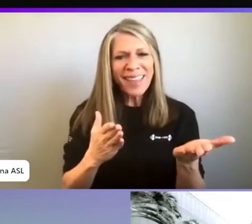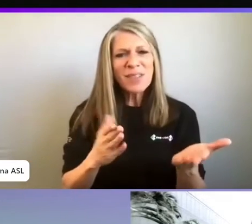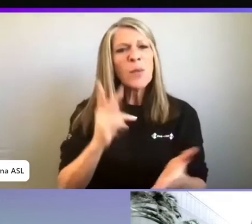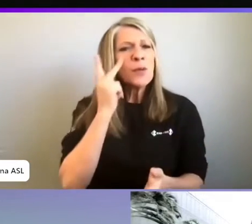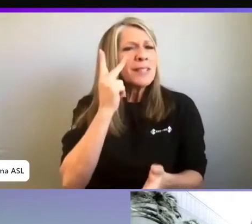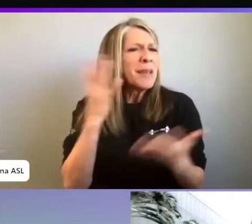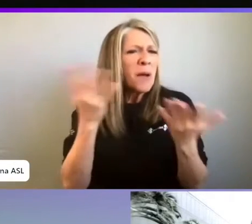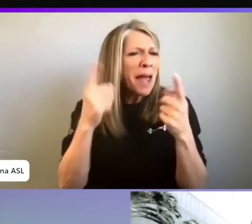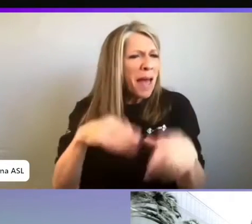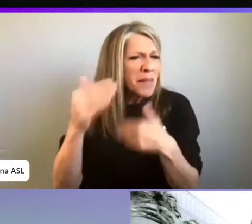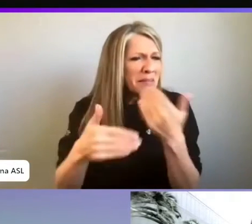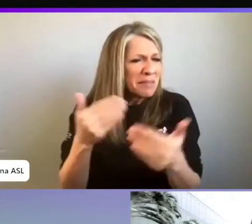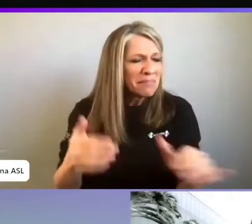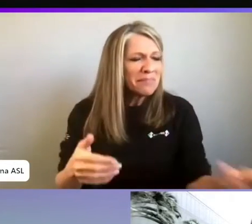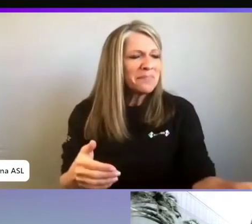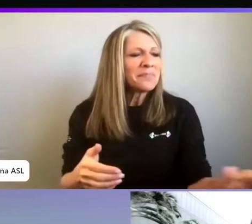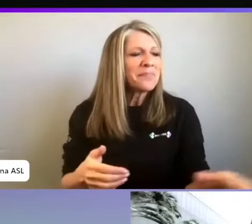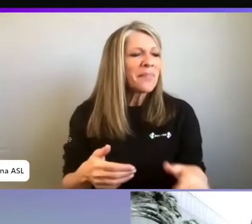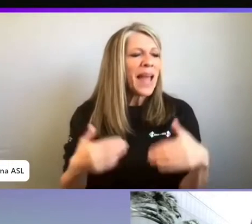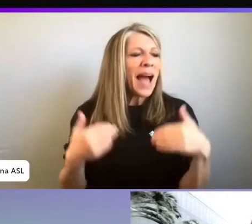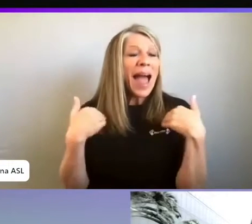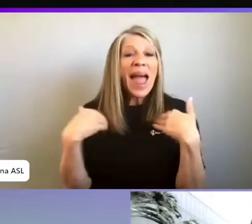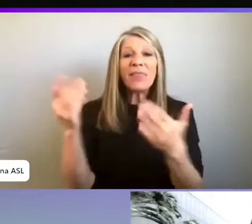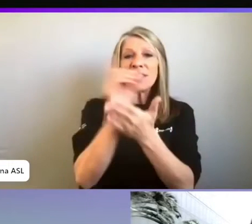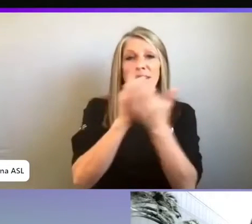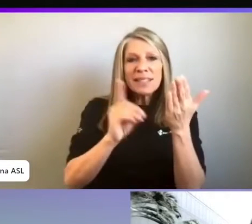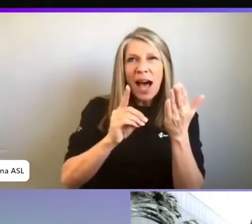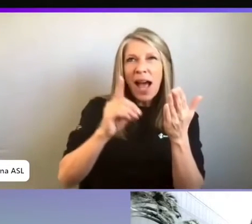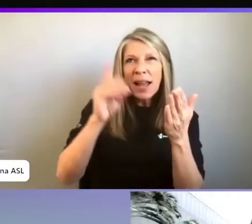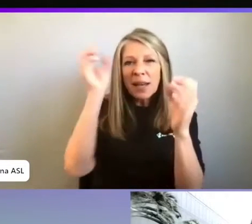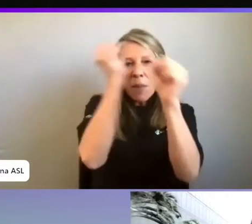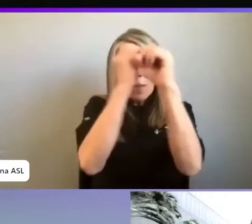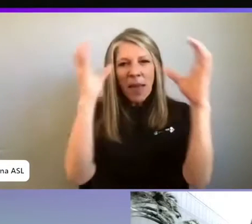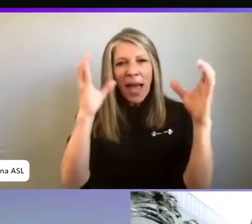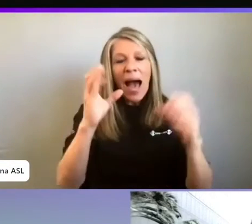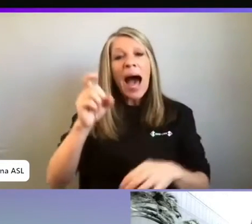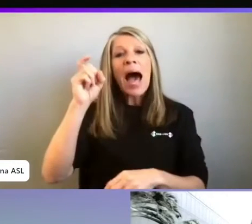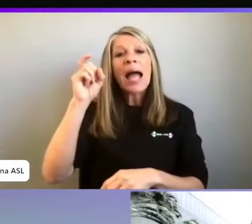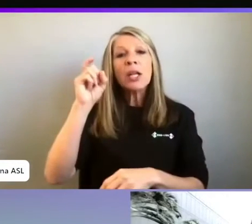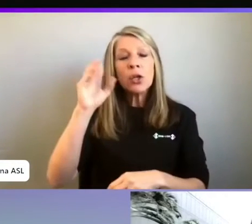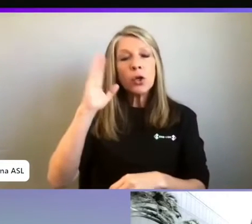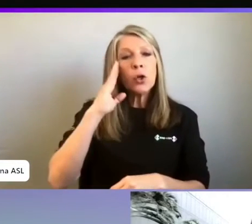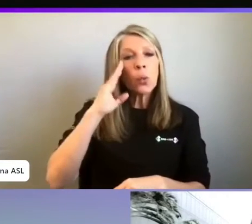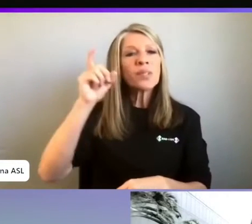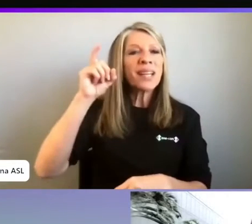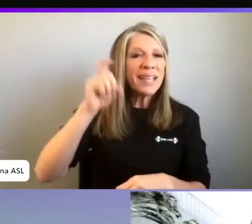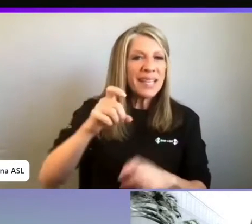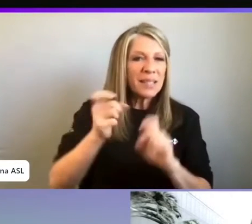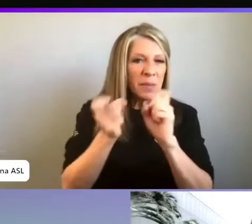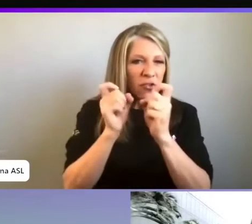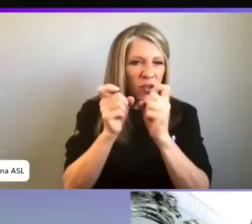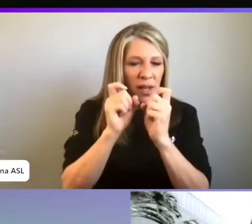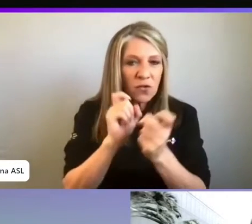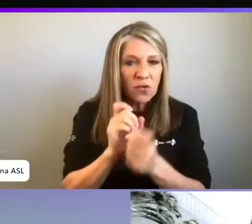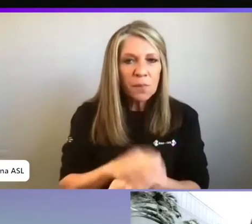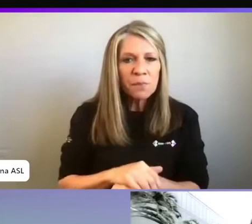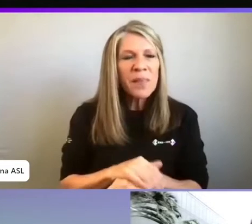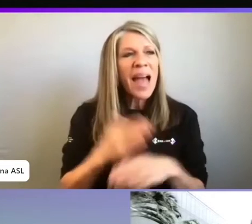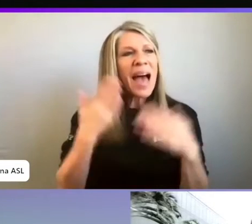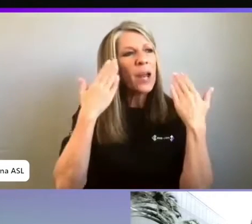much drawing, not done and I was a little bit shocked when chancey said we'll just start drawing things and we'll see how it goes. And they had the design in my head, but I knew